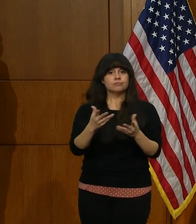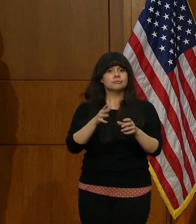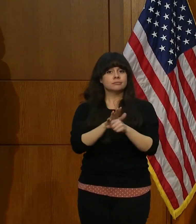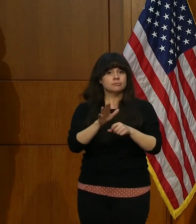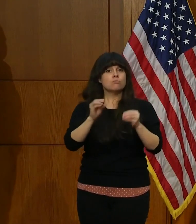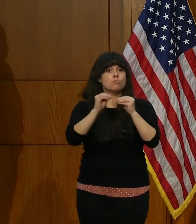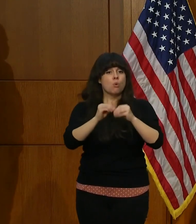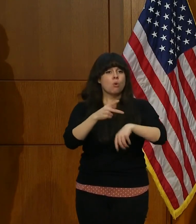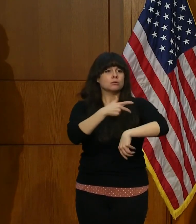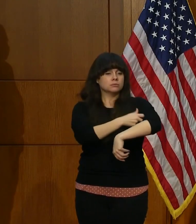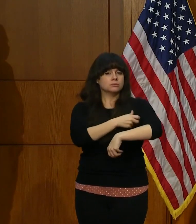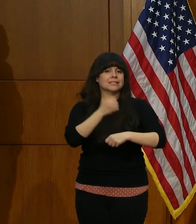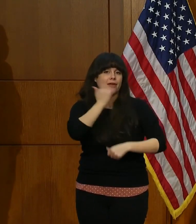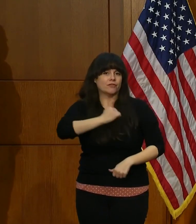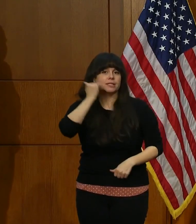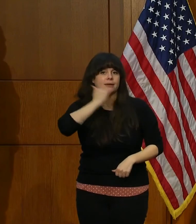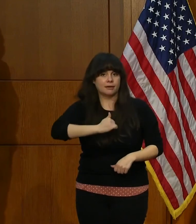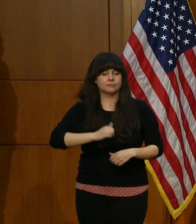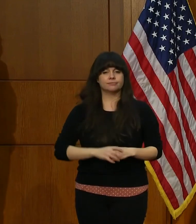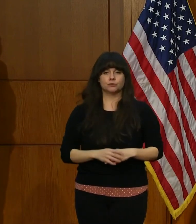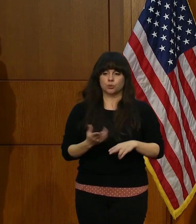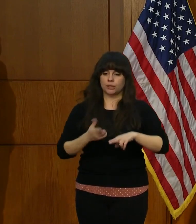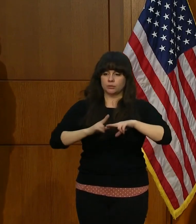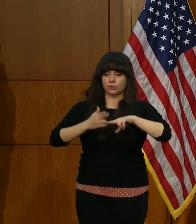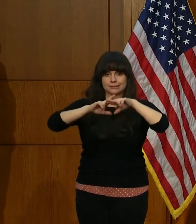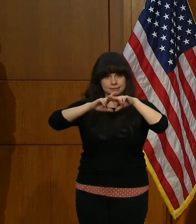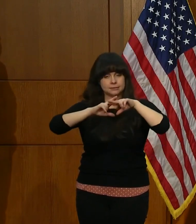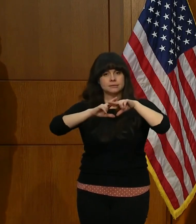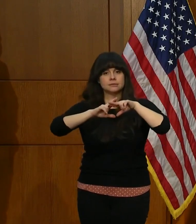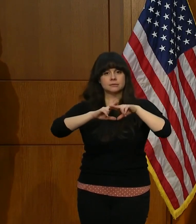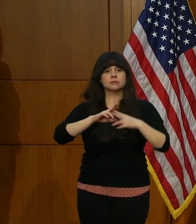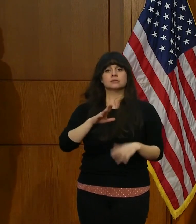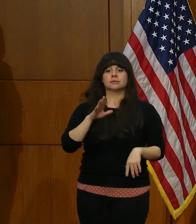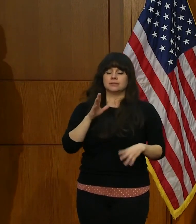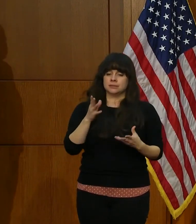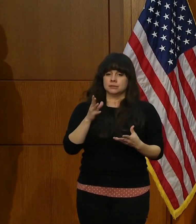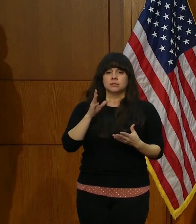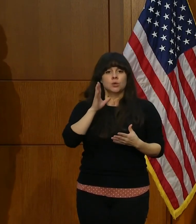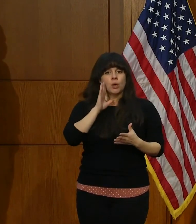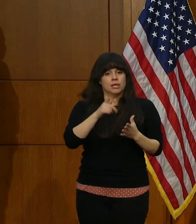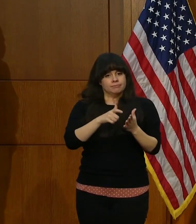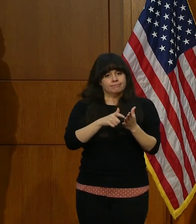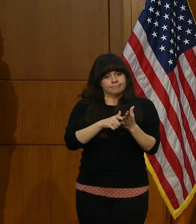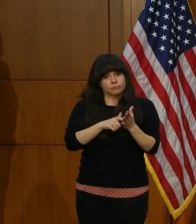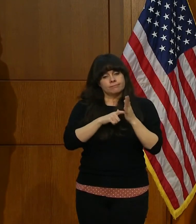UNDERSTAND THE ACTIONS THAT WE'RE TAKING TO GET MORE SHOTS AND MORE ARMS EVERY DAY. IT